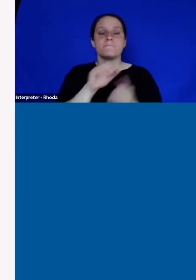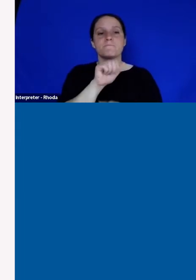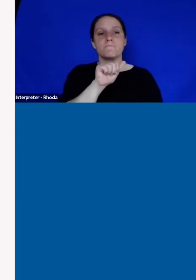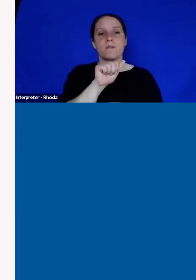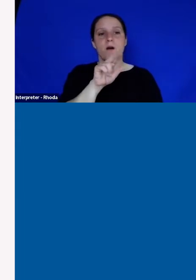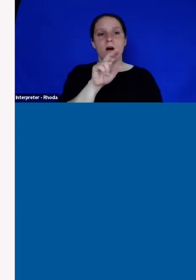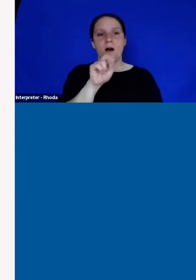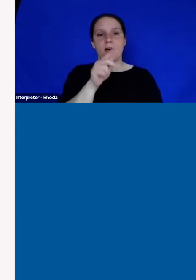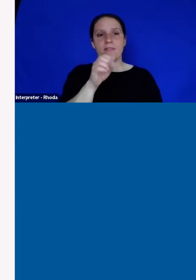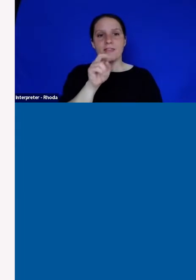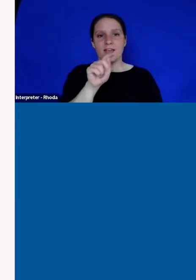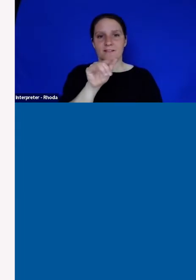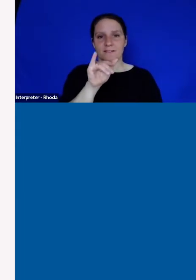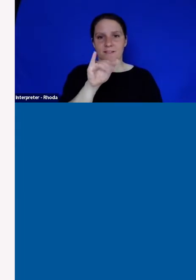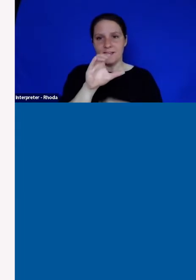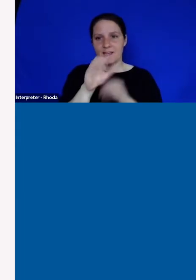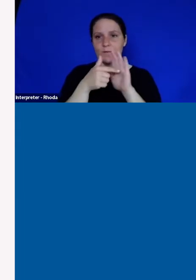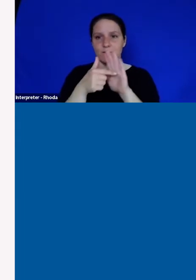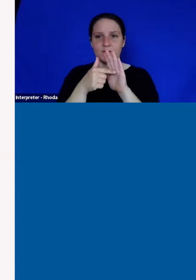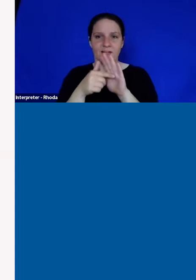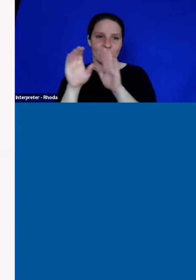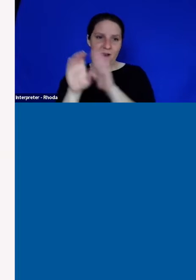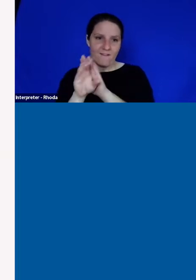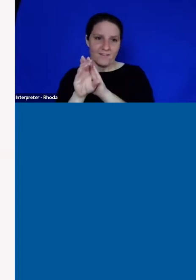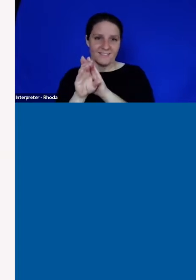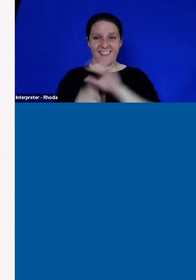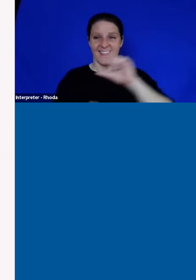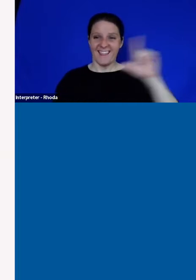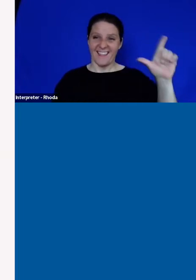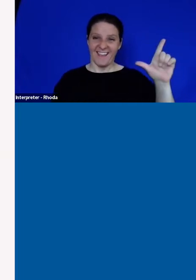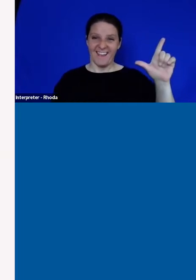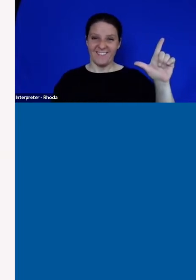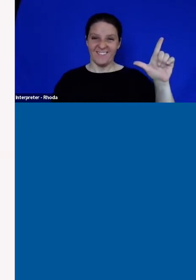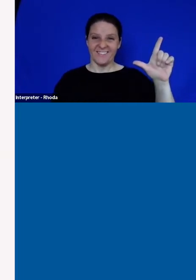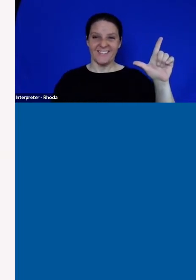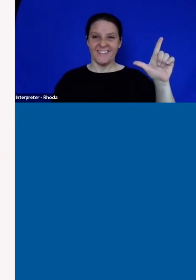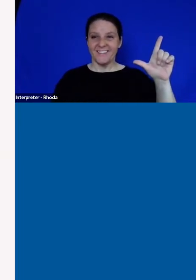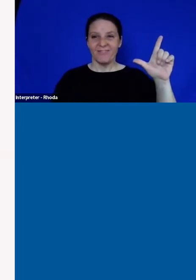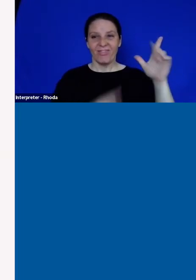we have this very generic image of the universal wheelchair symbol with a frowny face